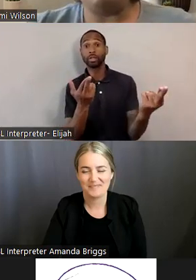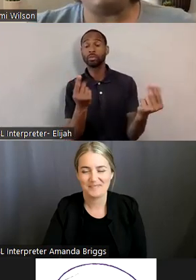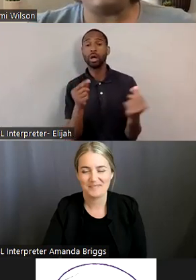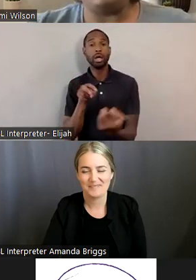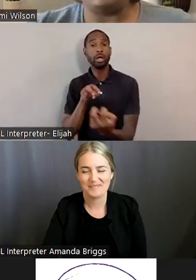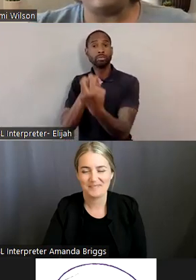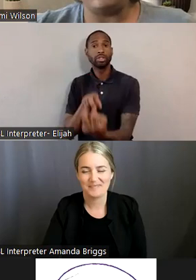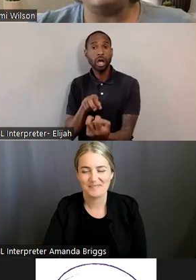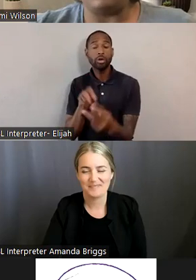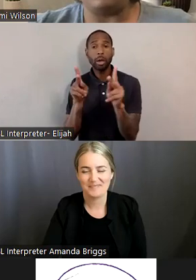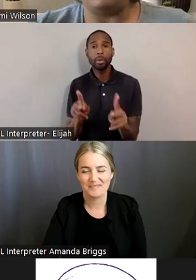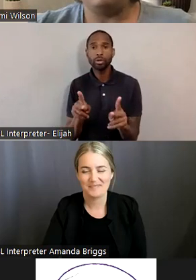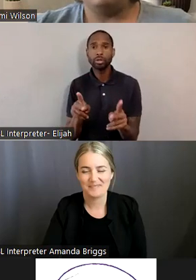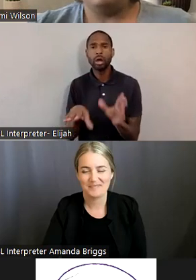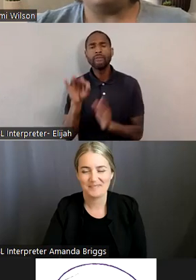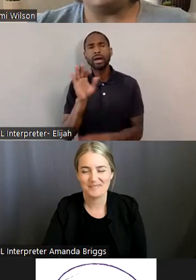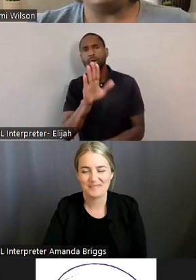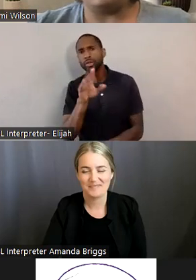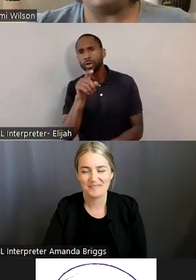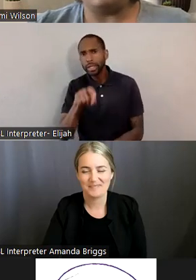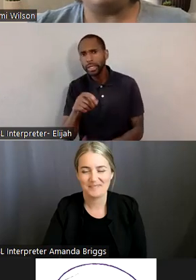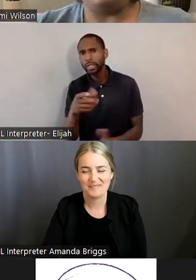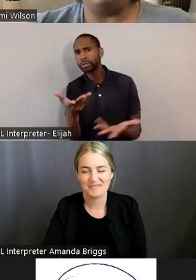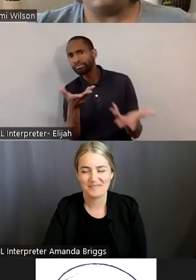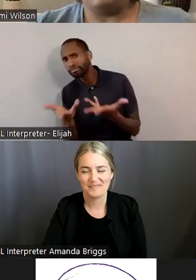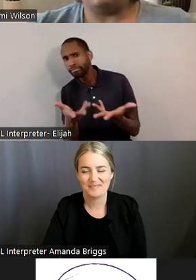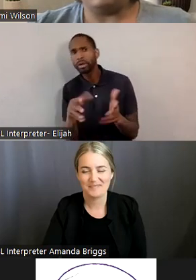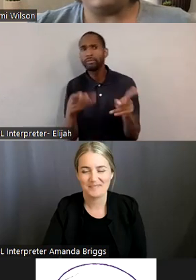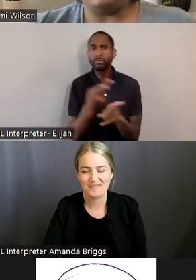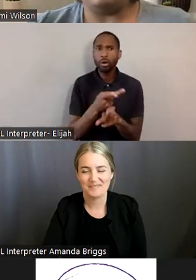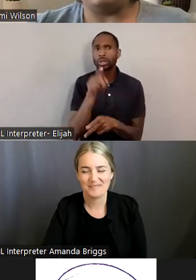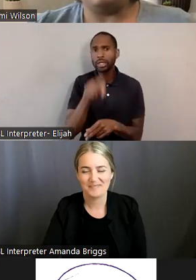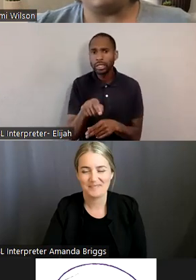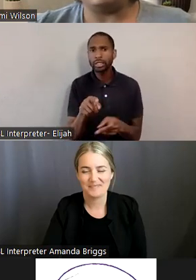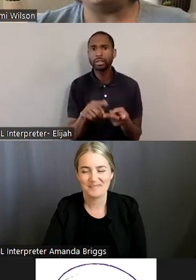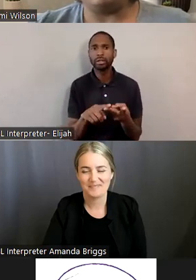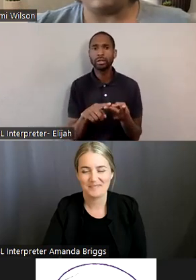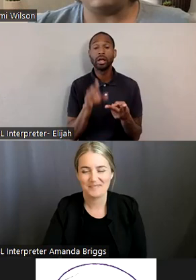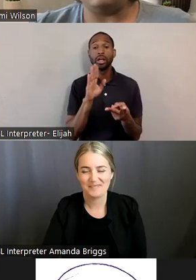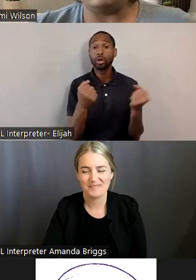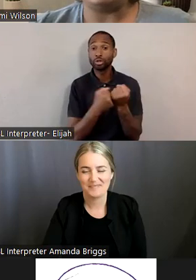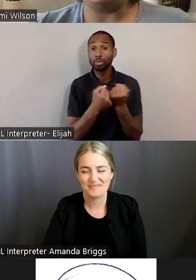find out what their needs are, what their support system does look like.